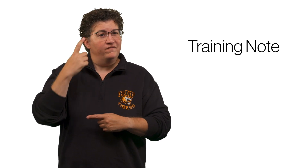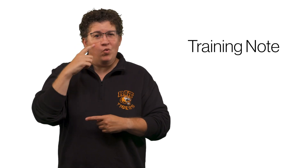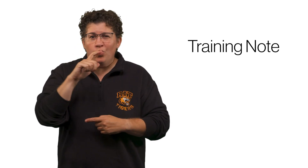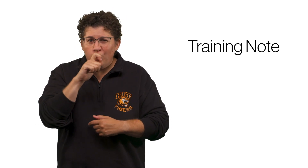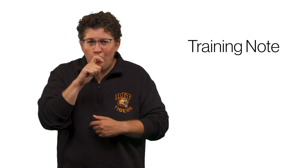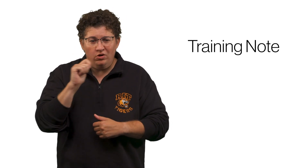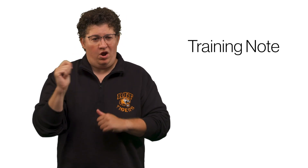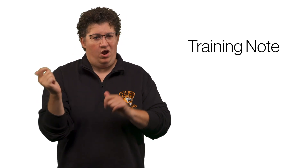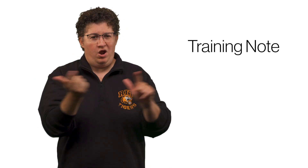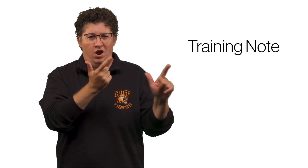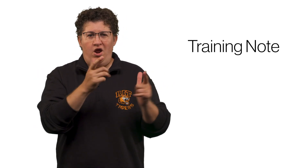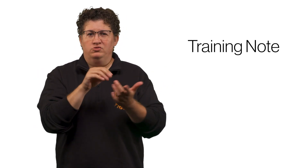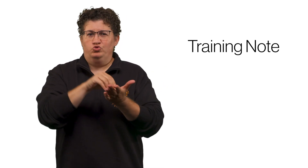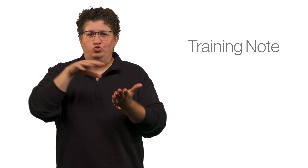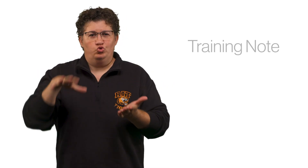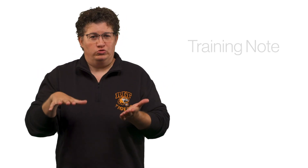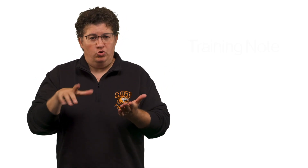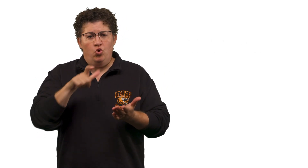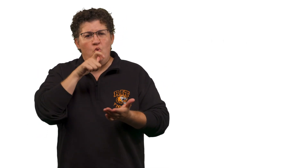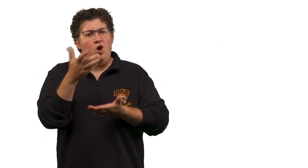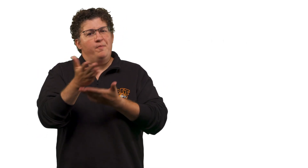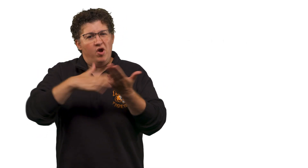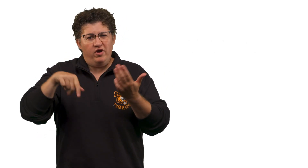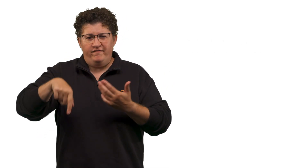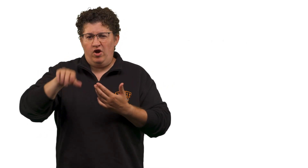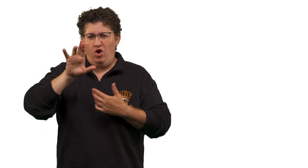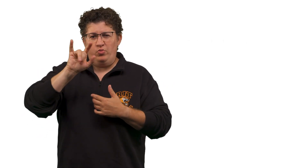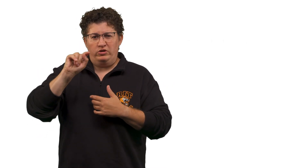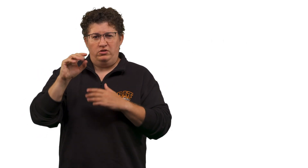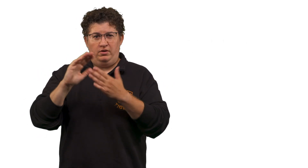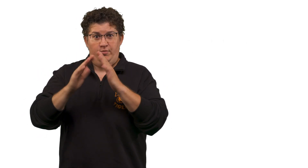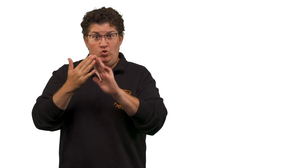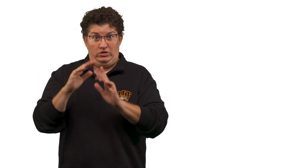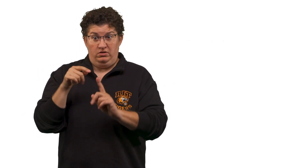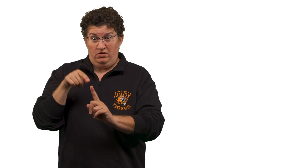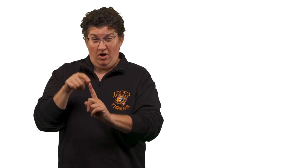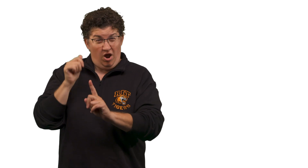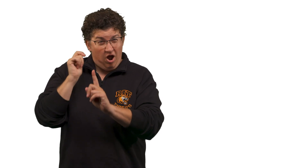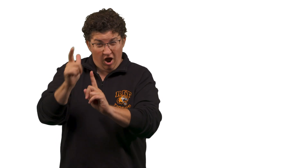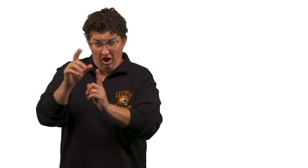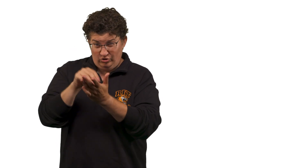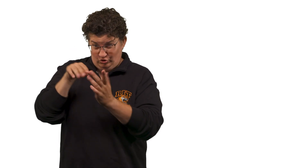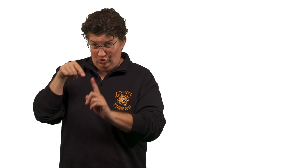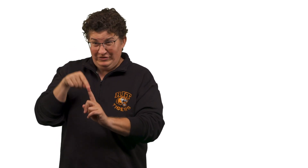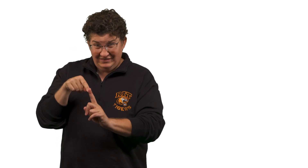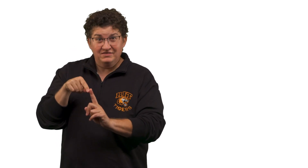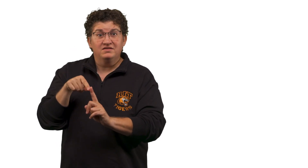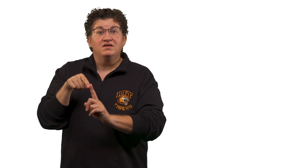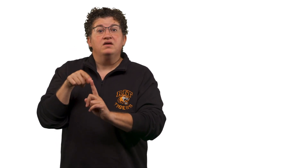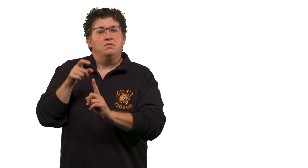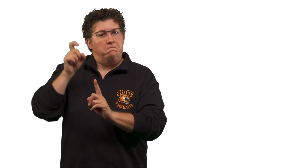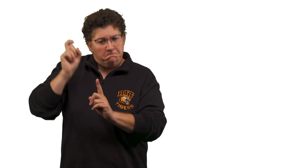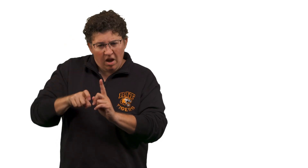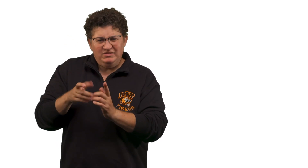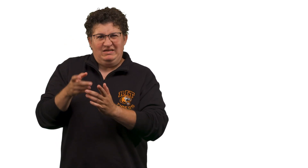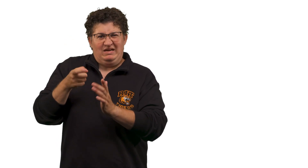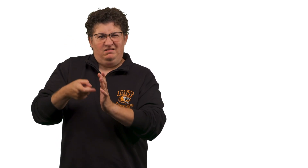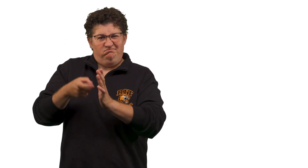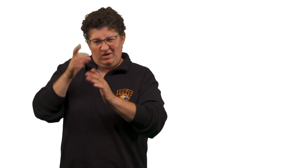Training Note All students who are a part of the RIT community